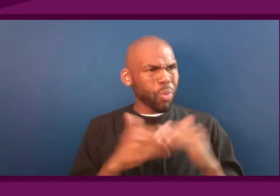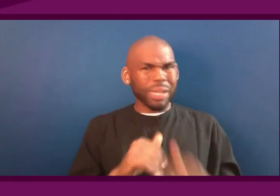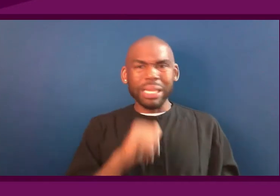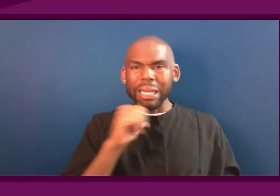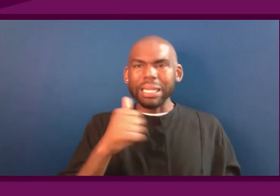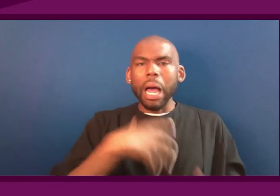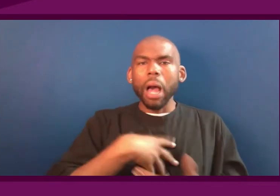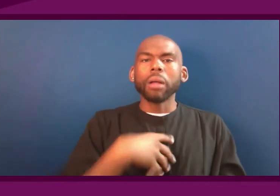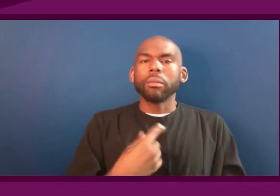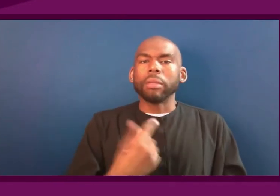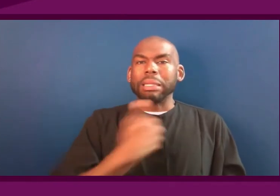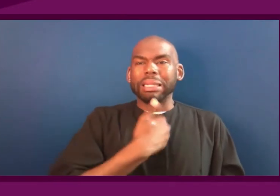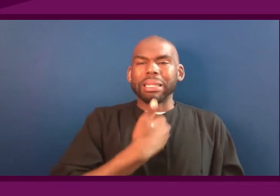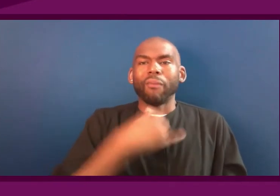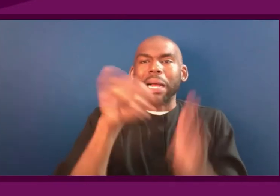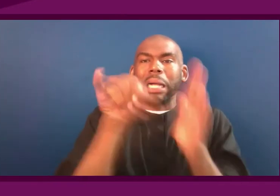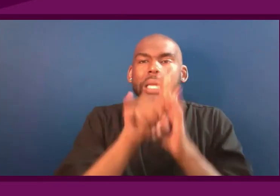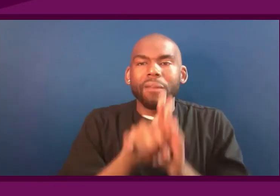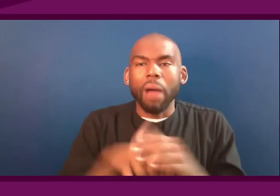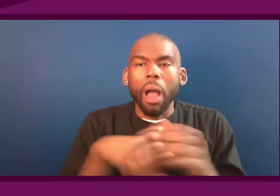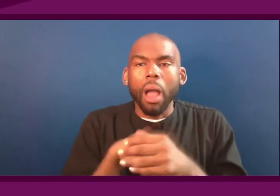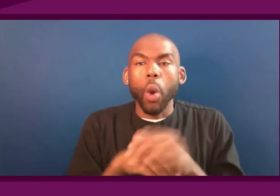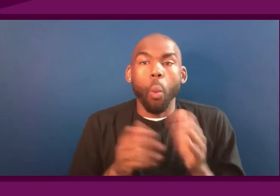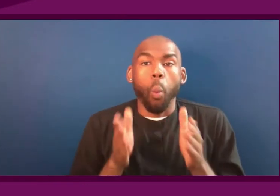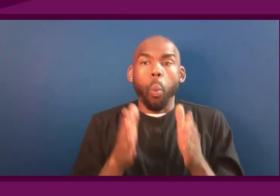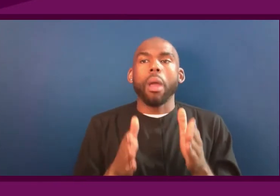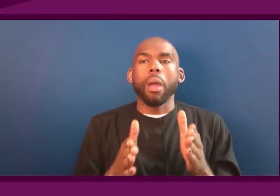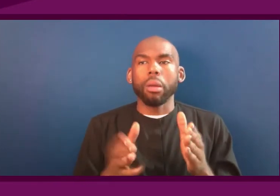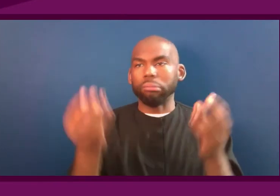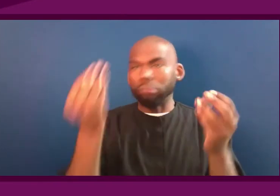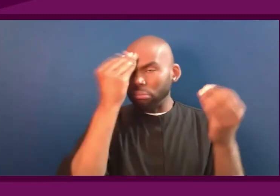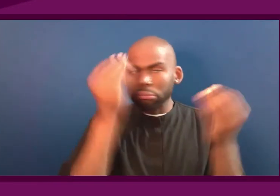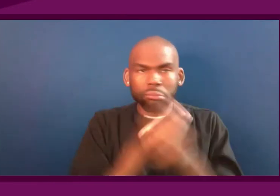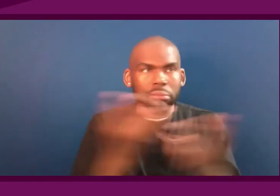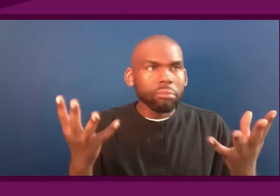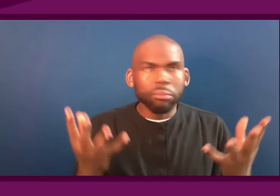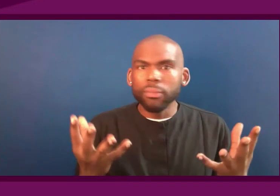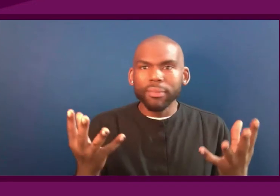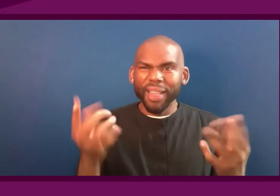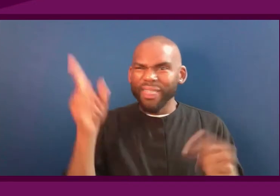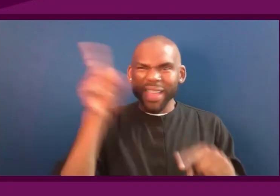including the intersections of those identity organizations, like the LGBTs, the Black Lives